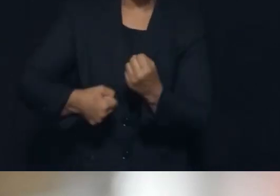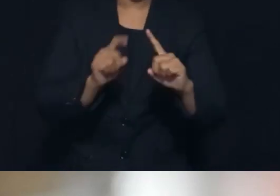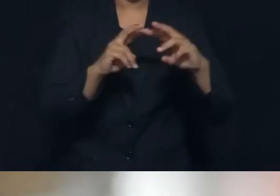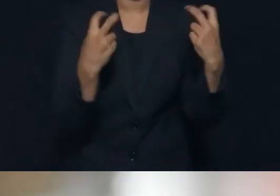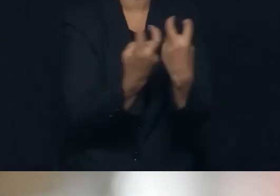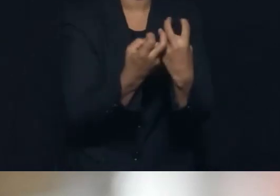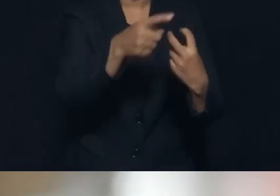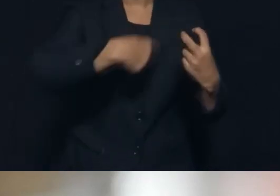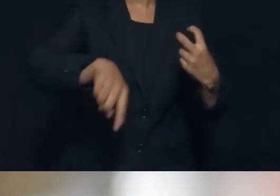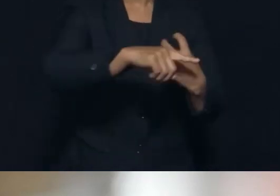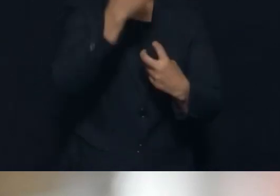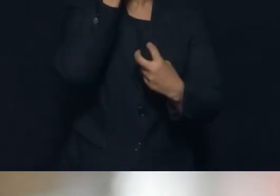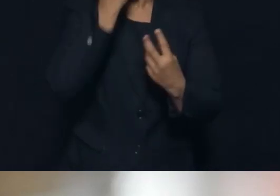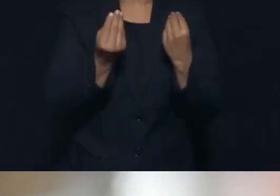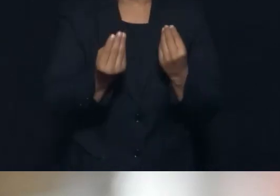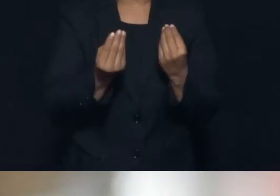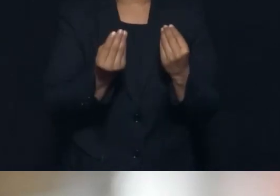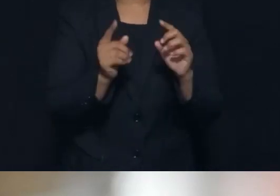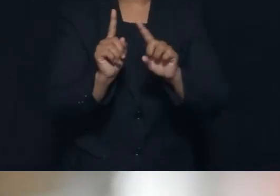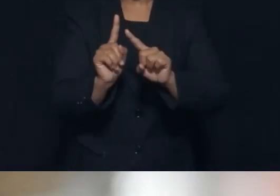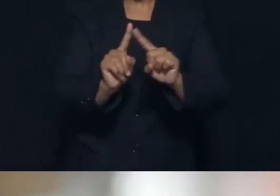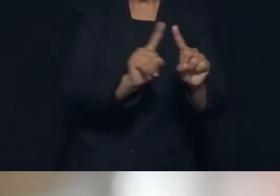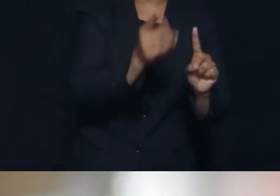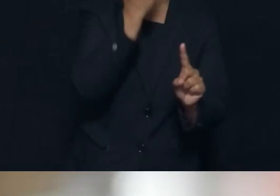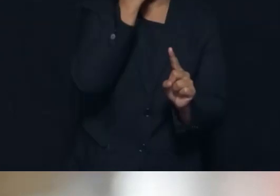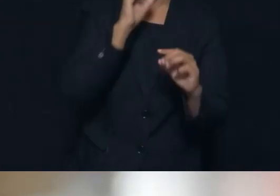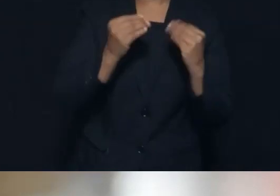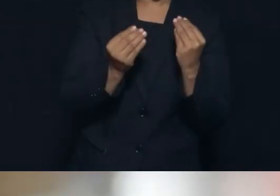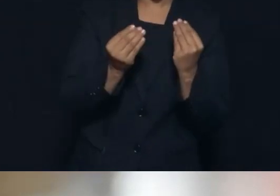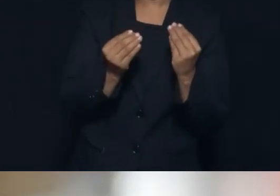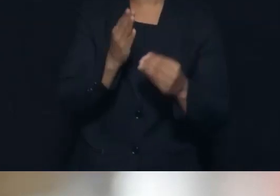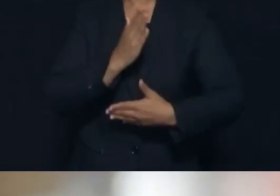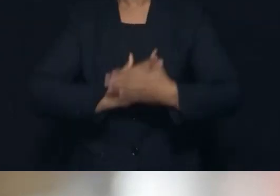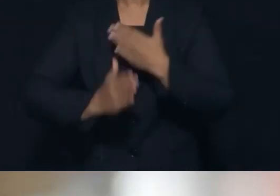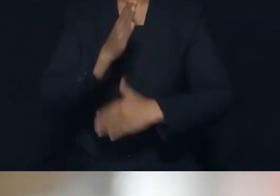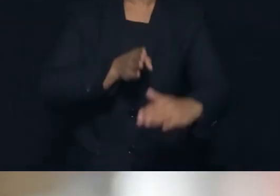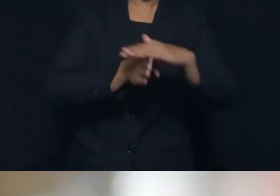in the organisations. There are some rules about memberships, the European Disability Forum is participating